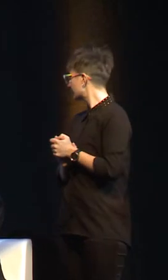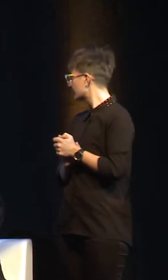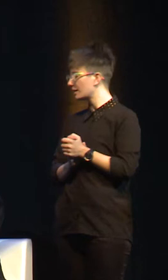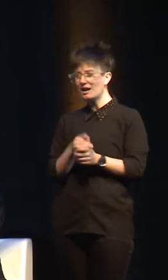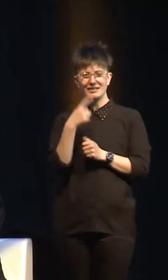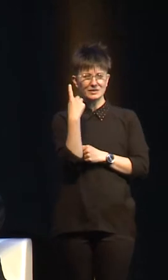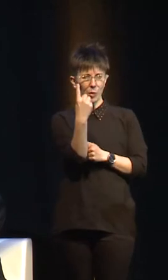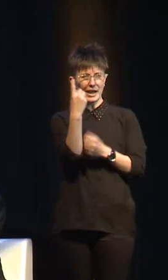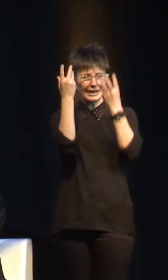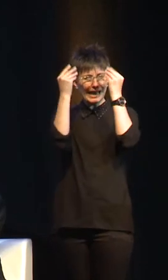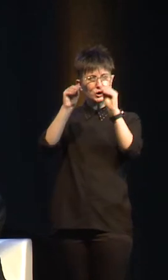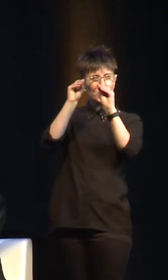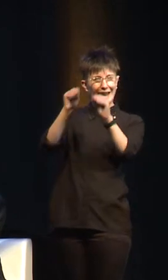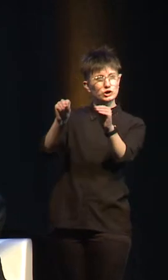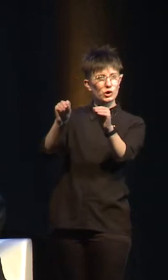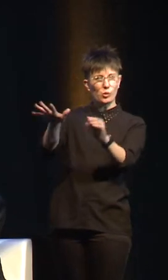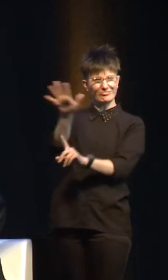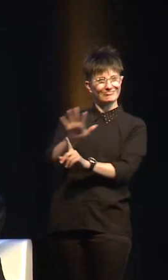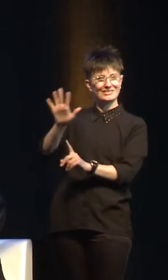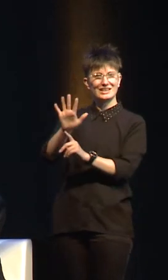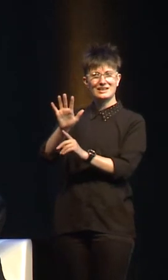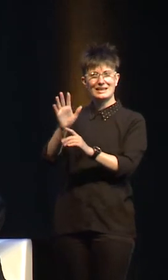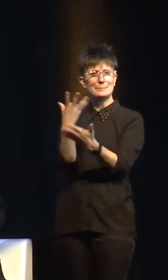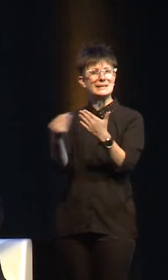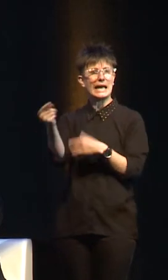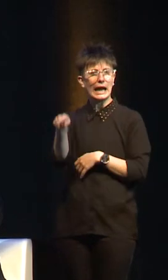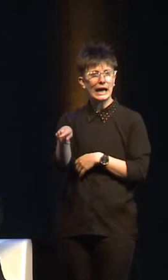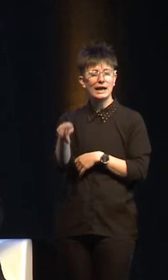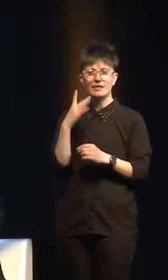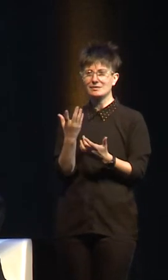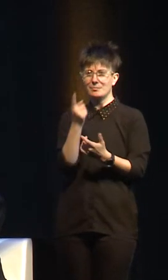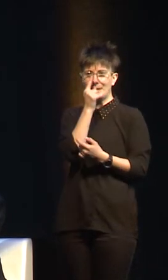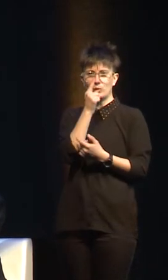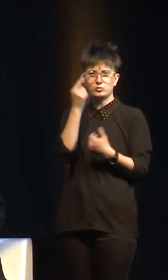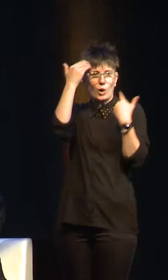literacy around this and the fact that consumers who many of them struggling to put food on